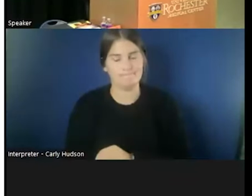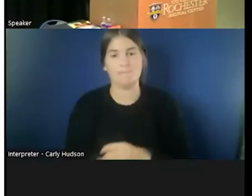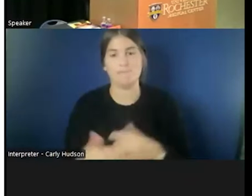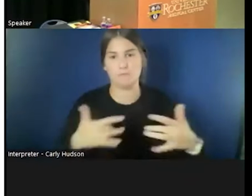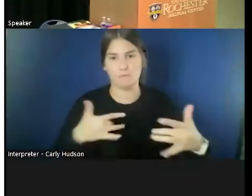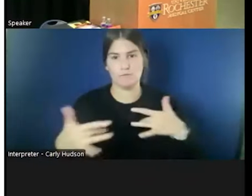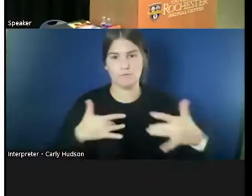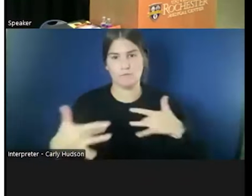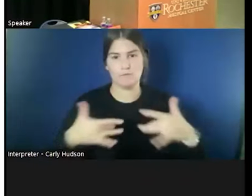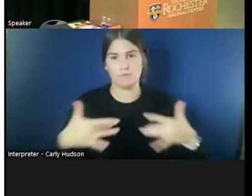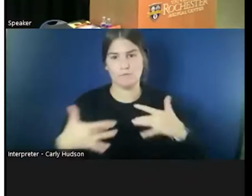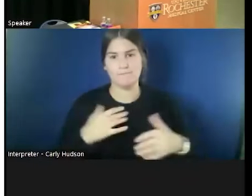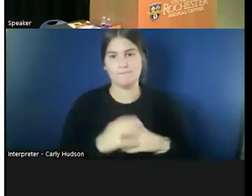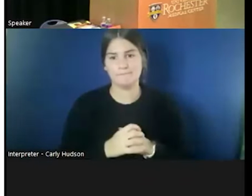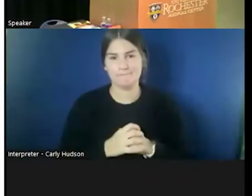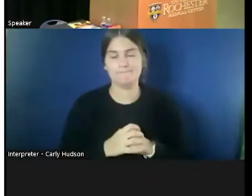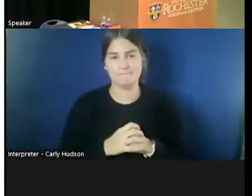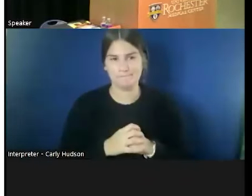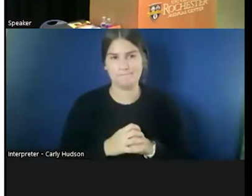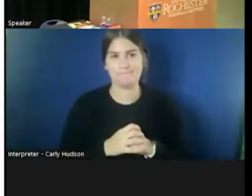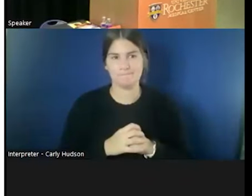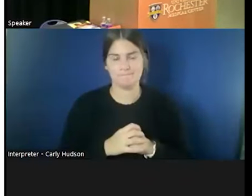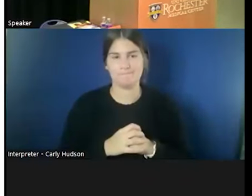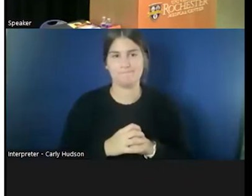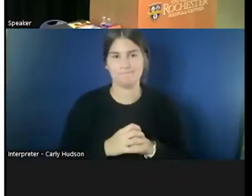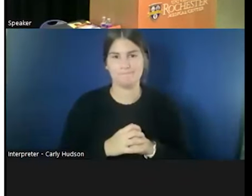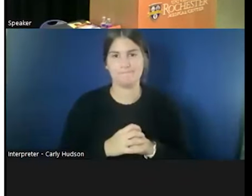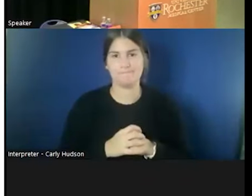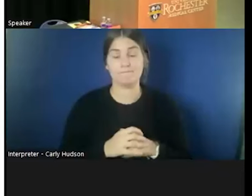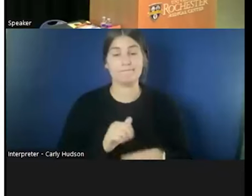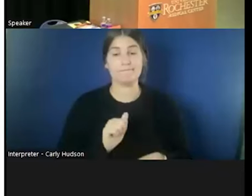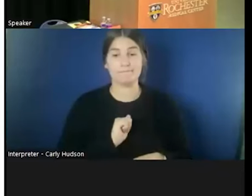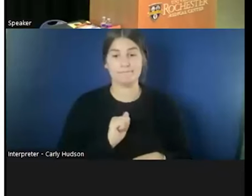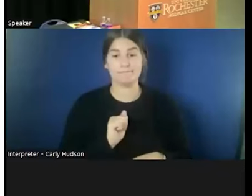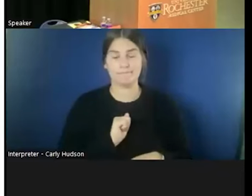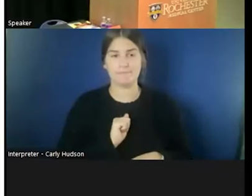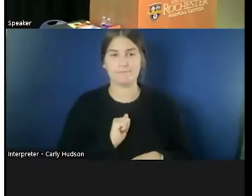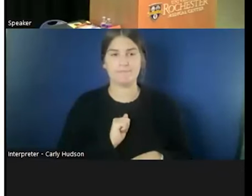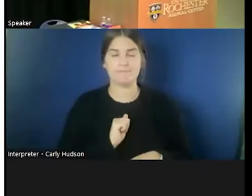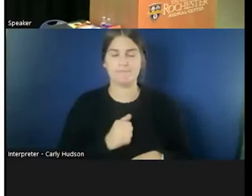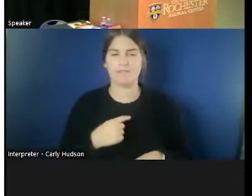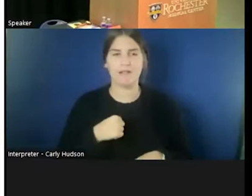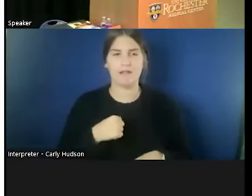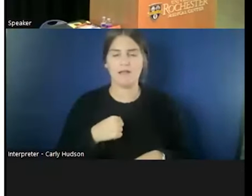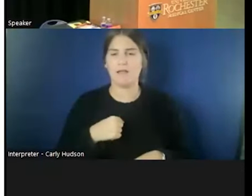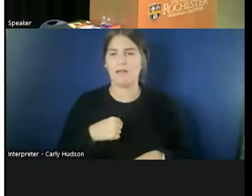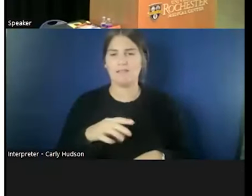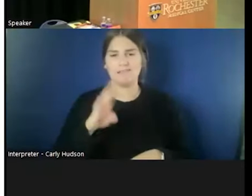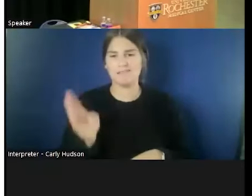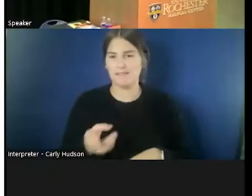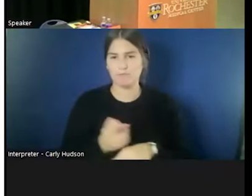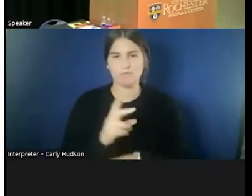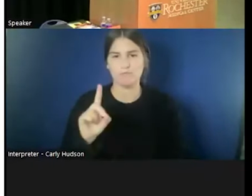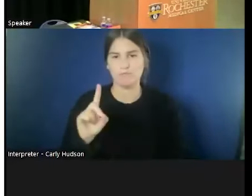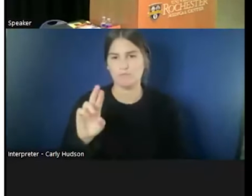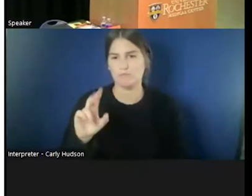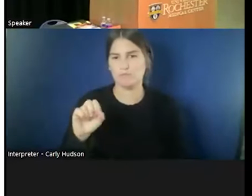once again I always say that although myself I was never a drug user I never felt Vic well I can't